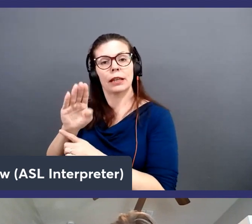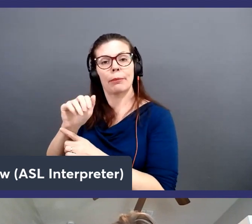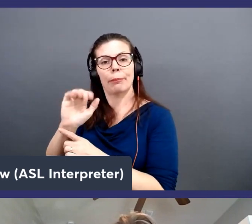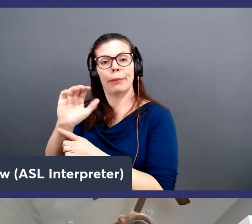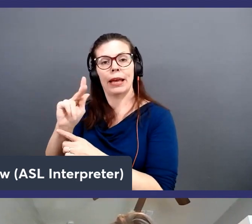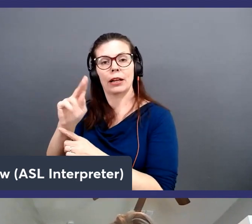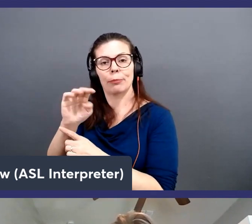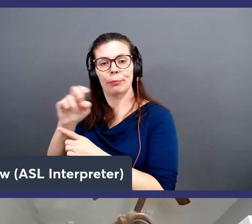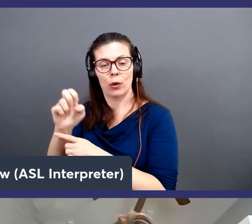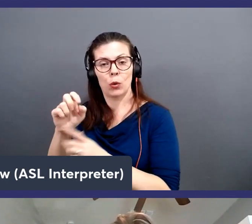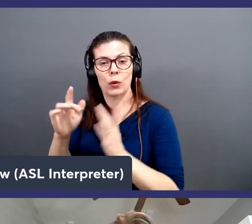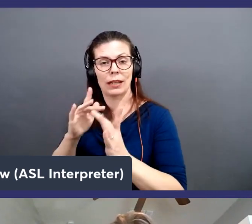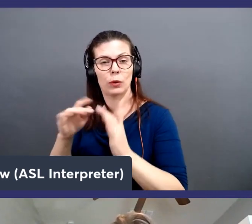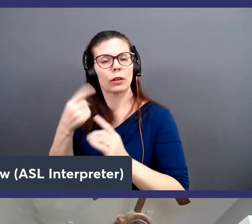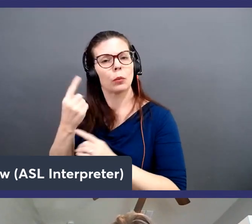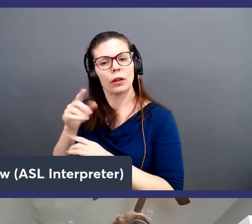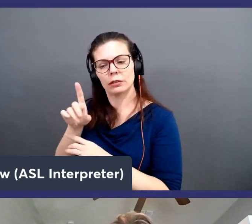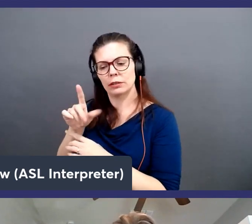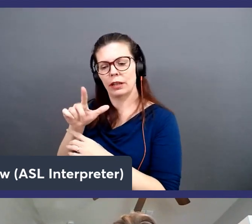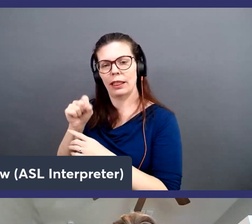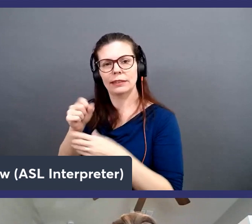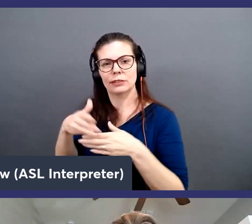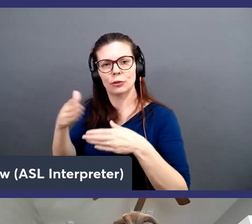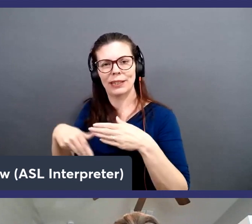DLS termination at the Edge is another really big one.